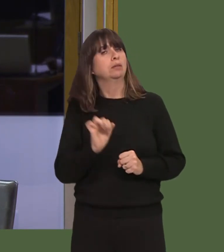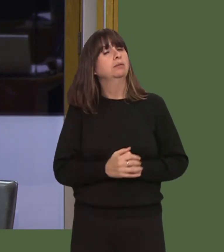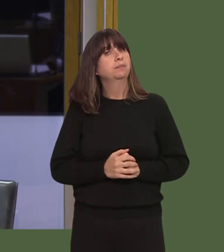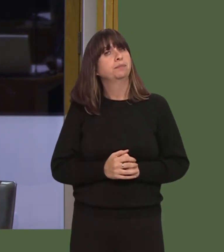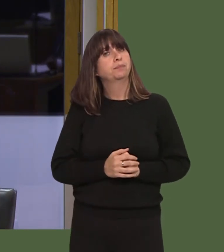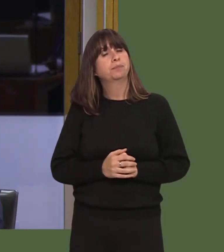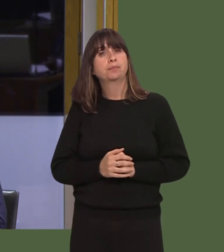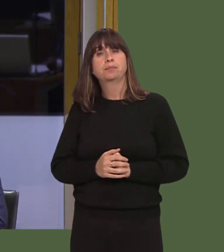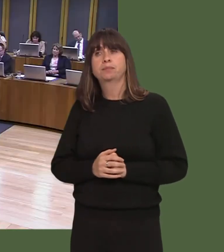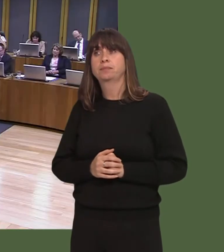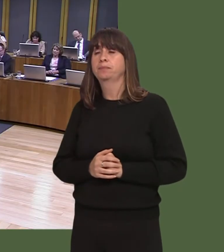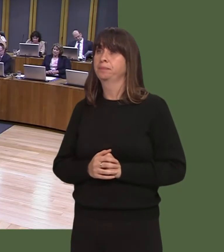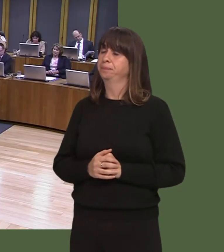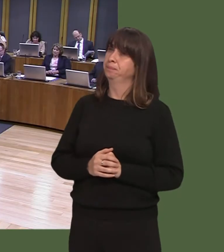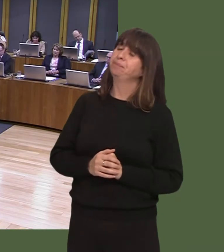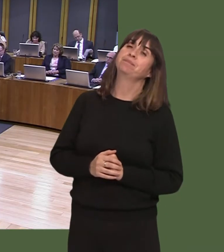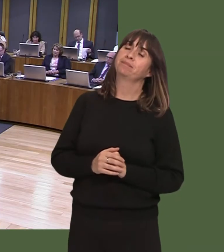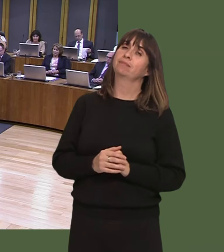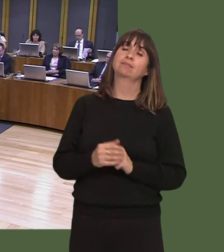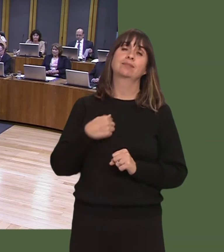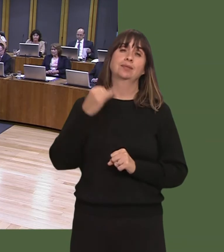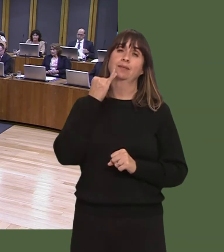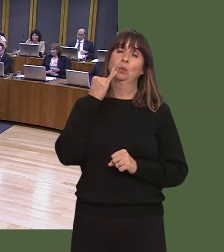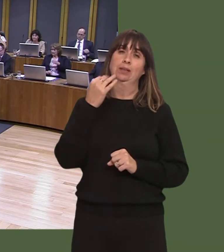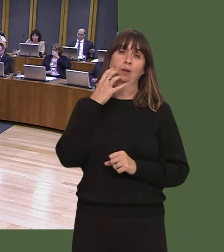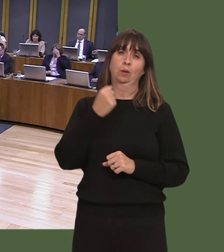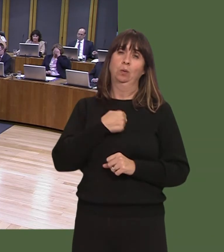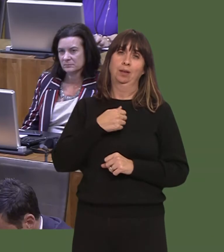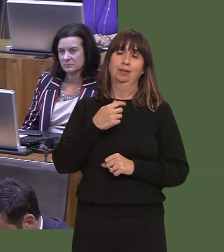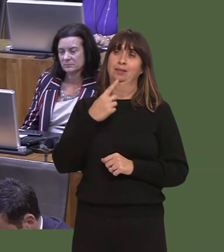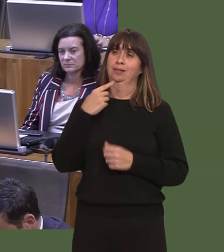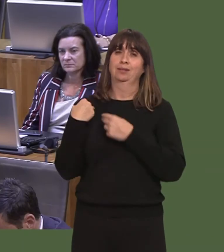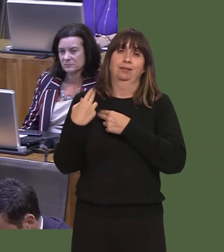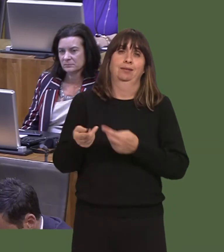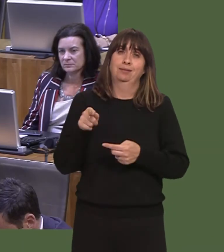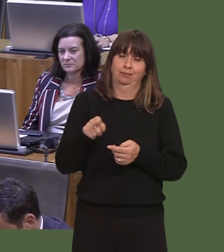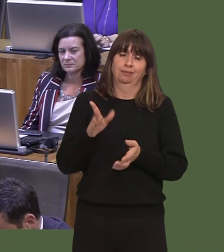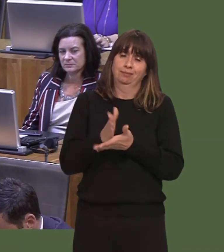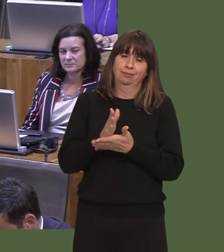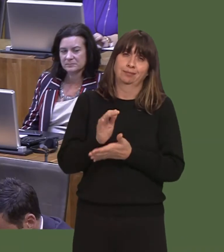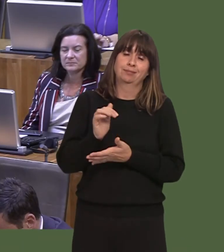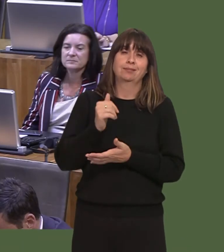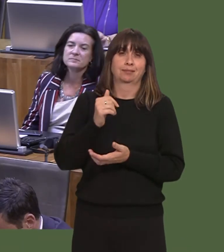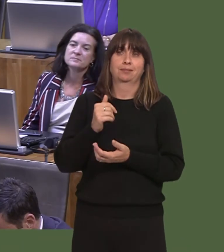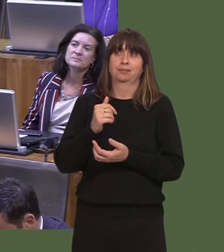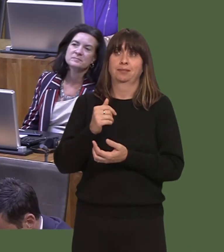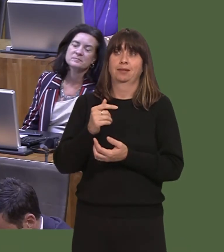Carwyn Jones AM: I am fully aware, as I stand here every week, that there is a level of accountability to Ministers in terms of questions that need to be answered.